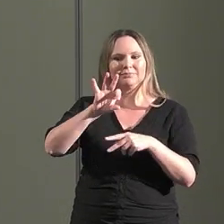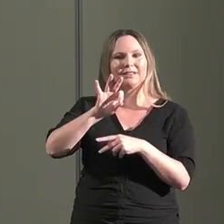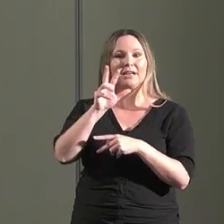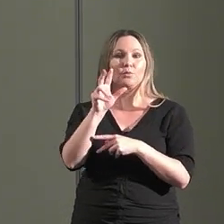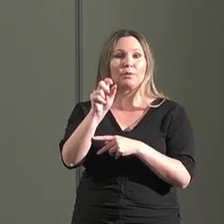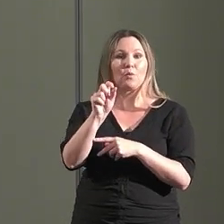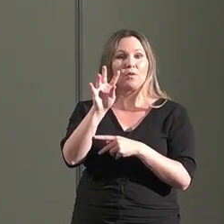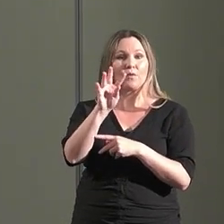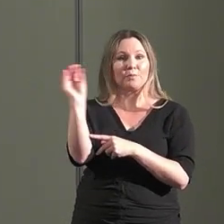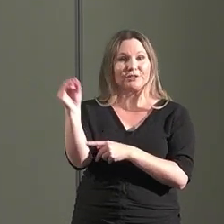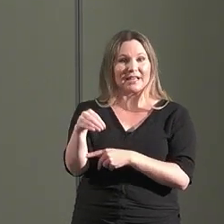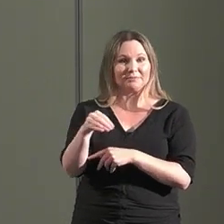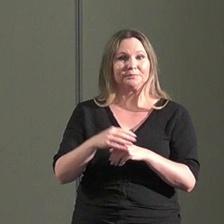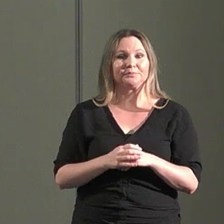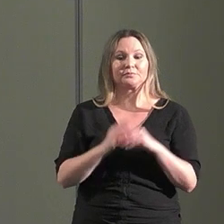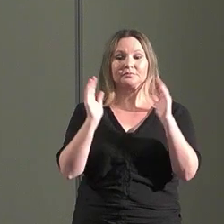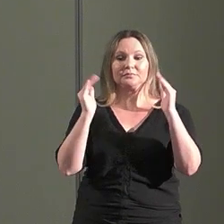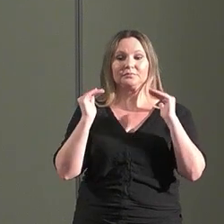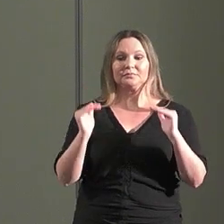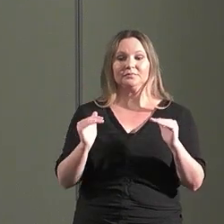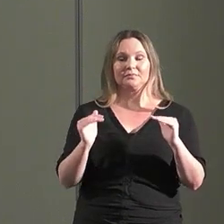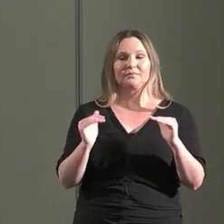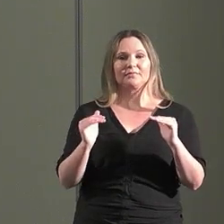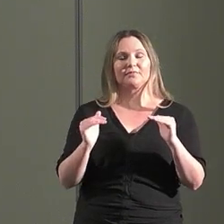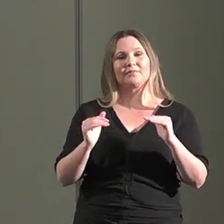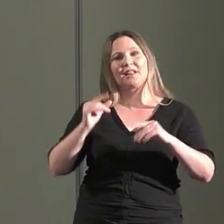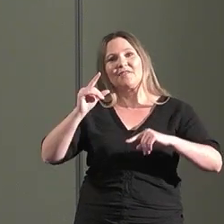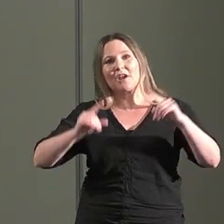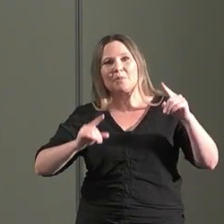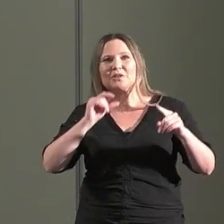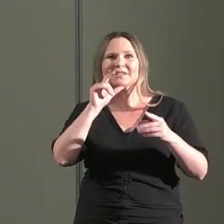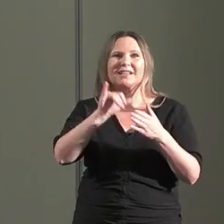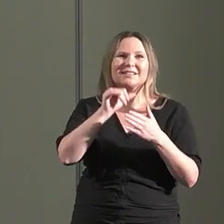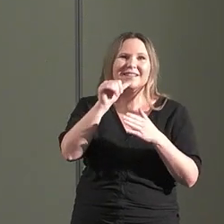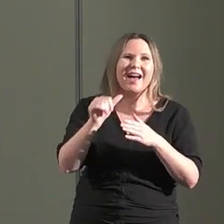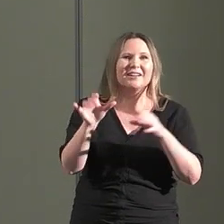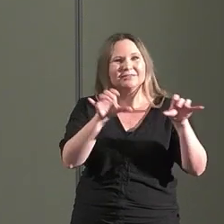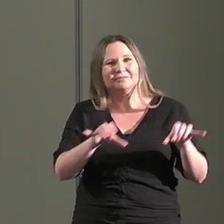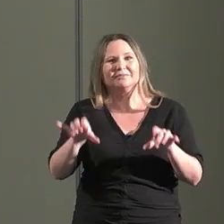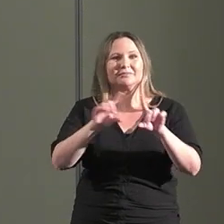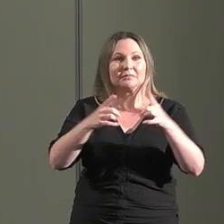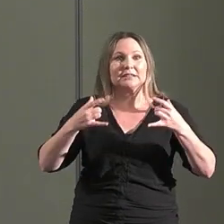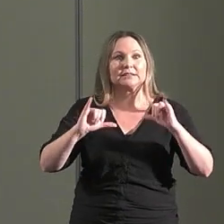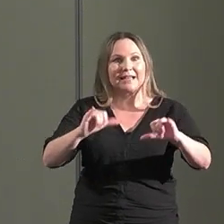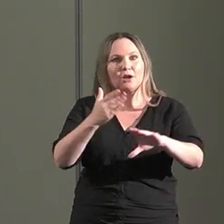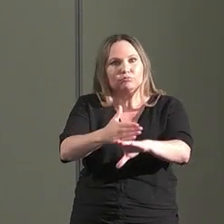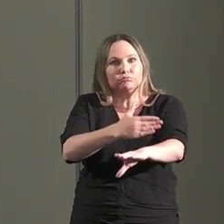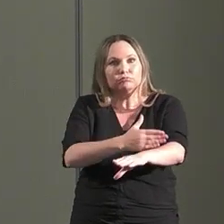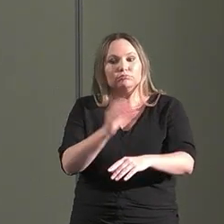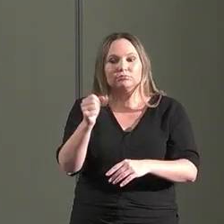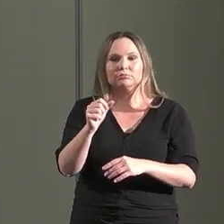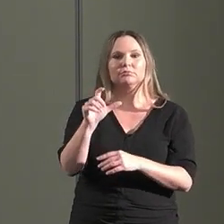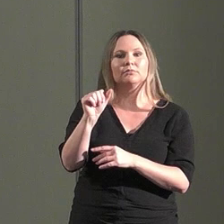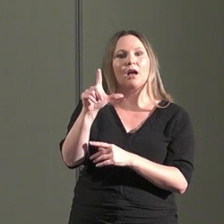Variable on which is not universal but still there is a big leap, alt-text improve from